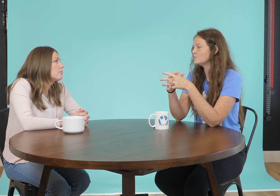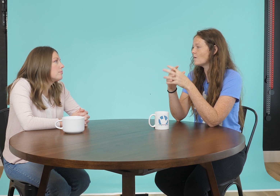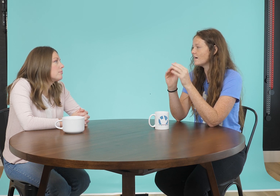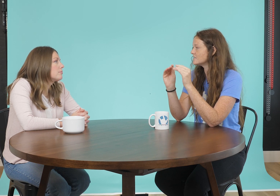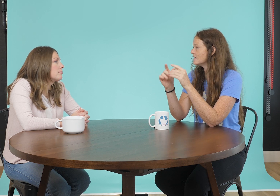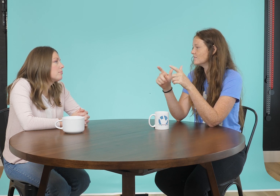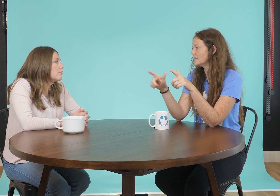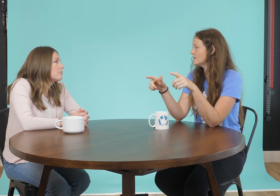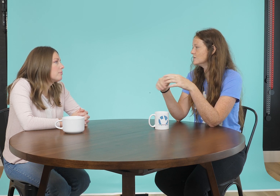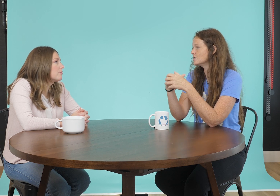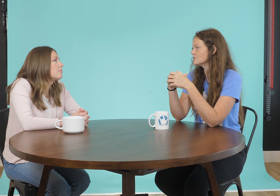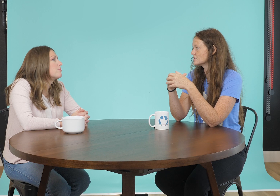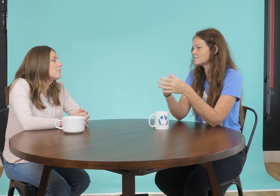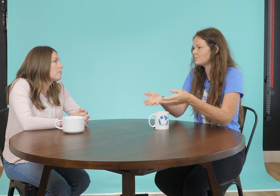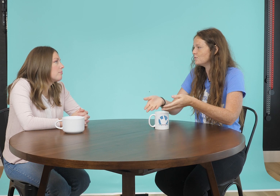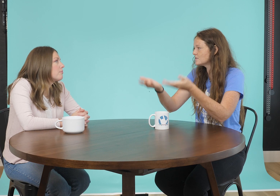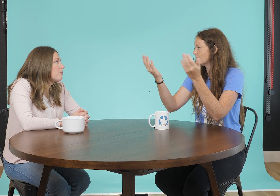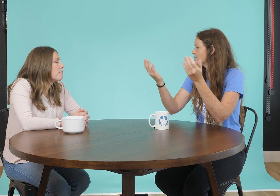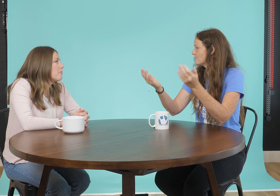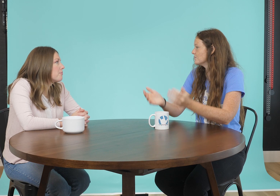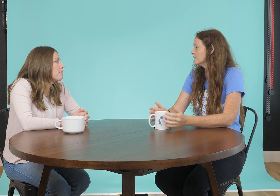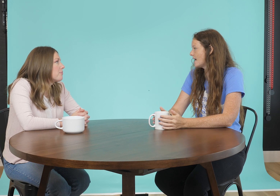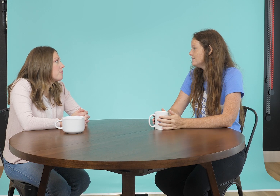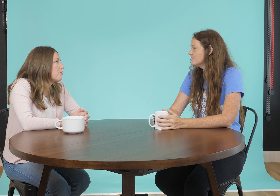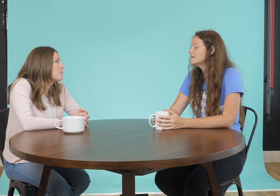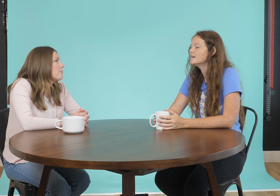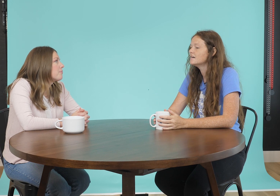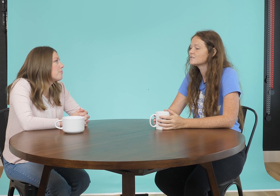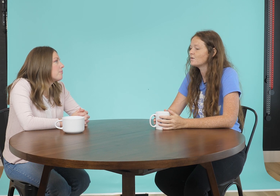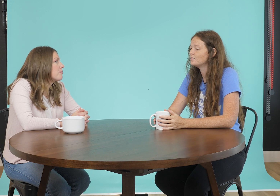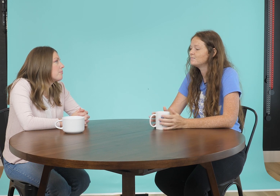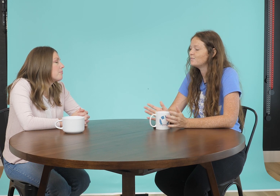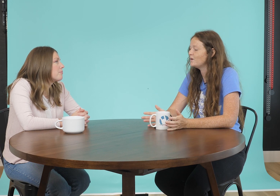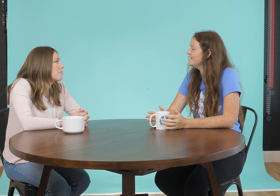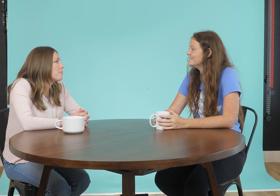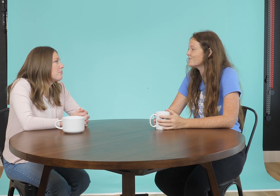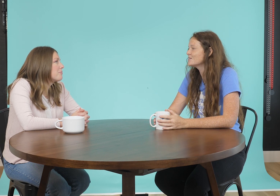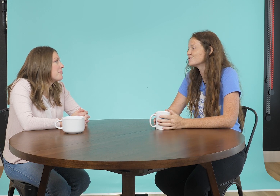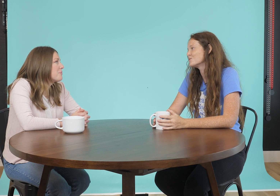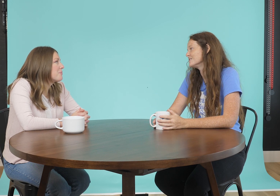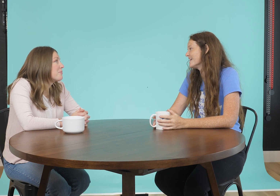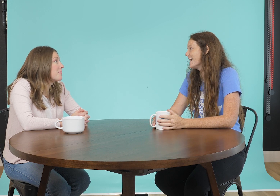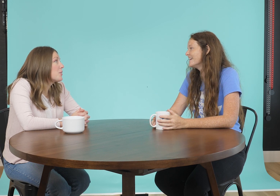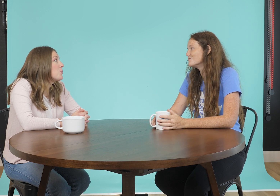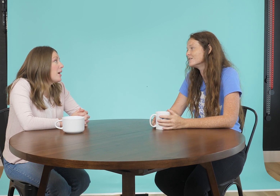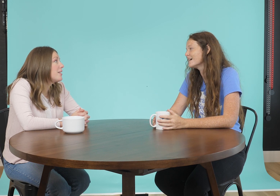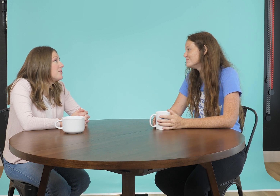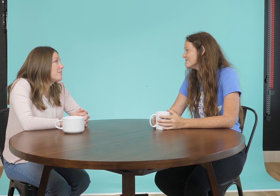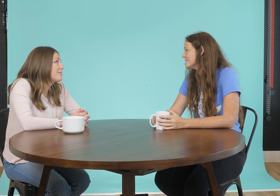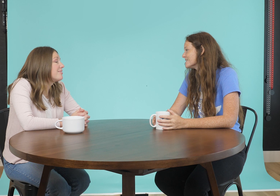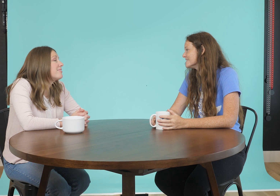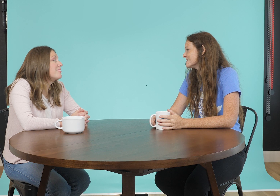You have to give a language and just boost them through life. So we need donations towards that one time donations